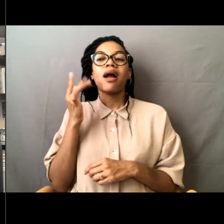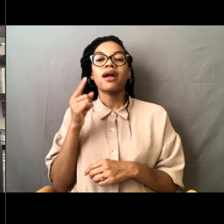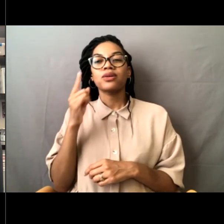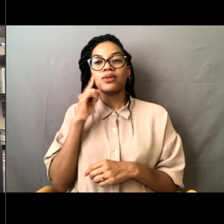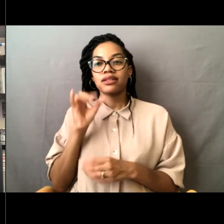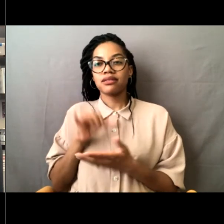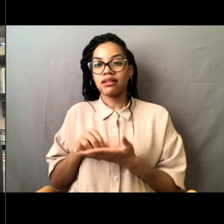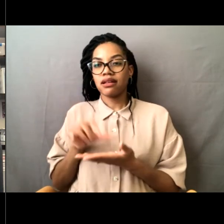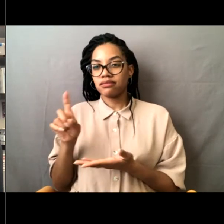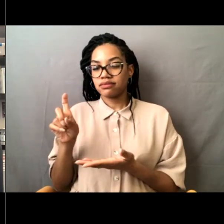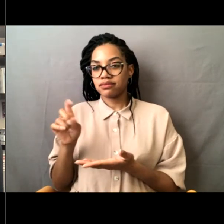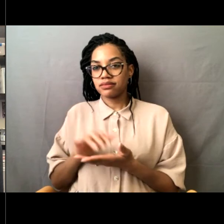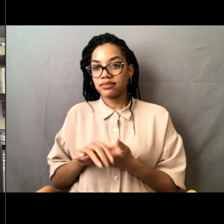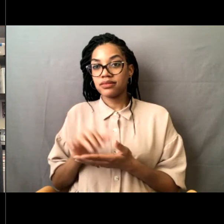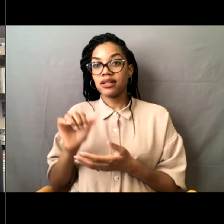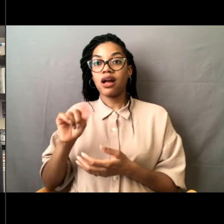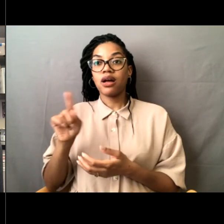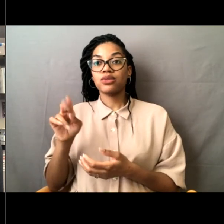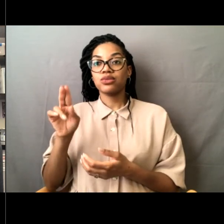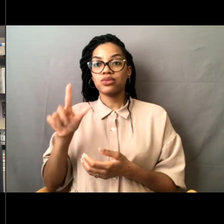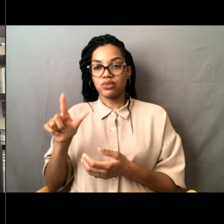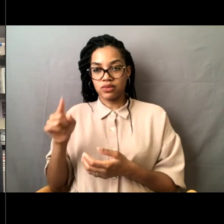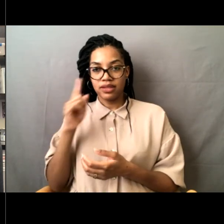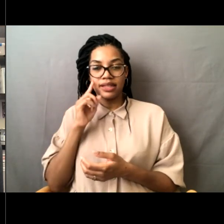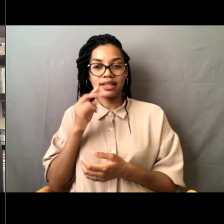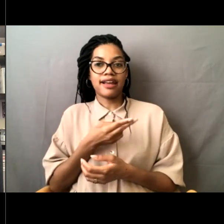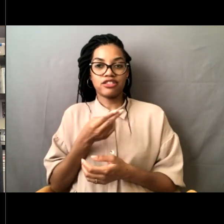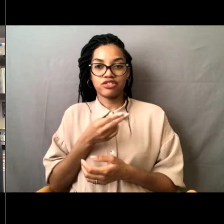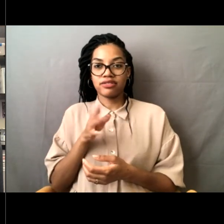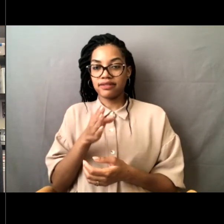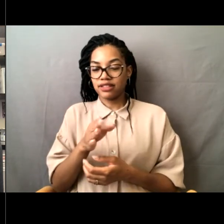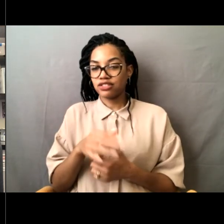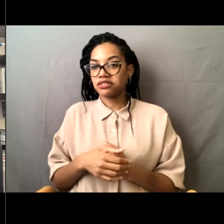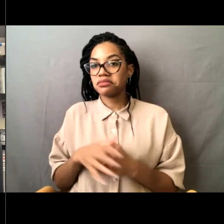Azul thinks that it's a hatchery fish as well. So we've kind of got 50/50.